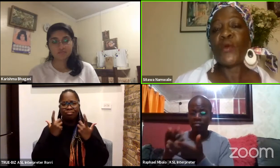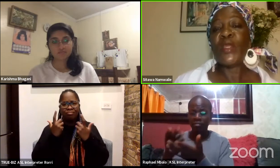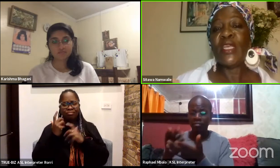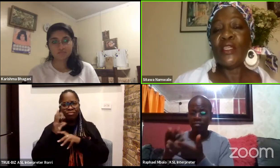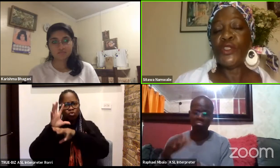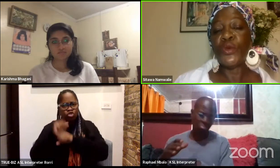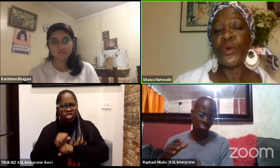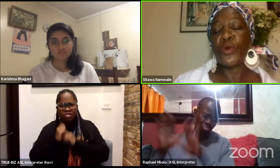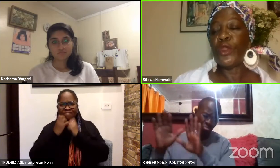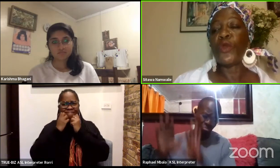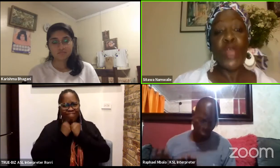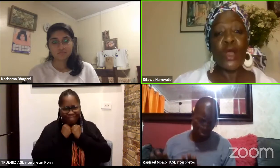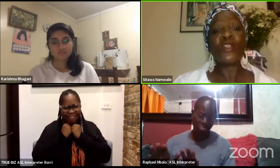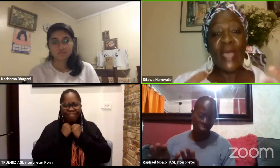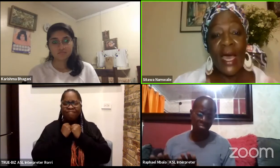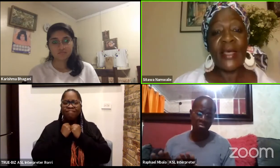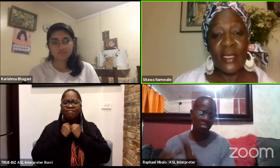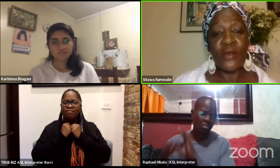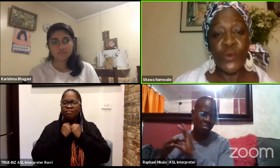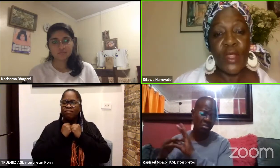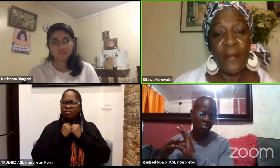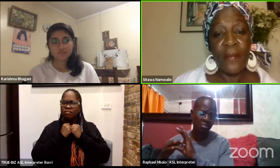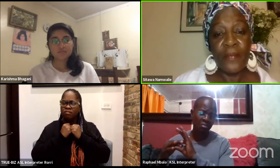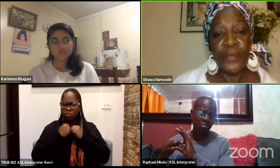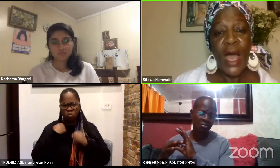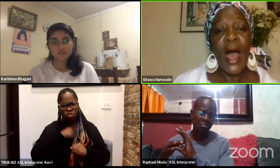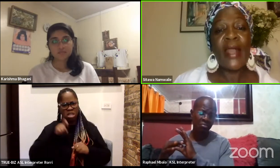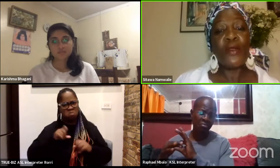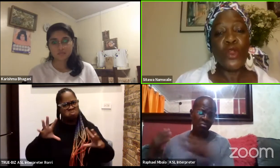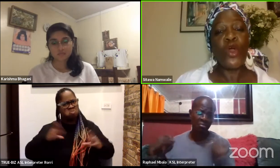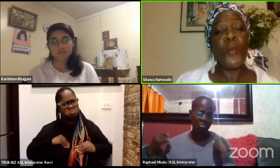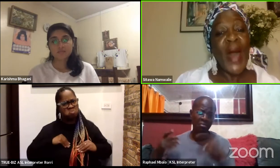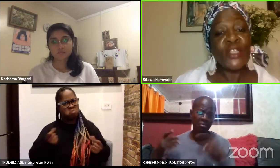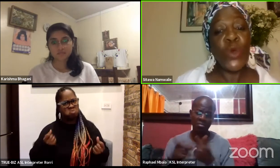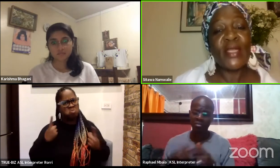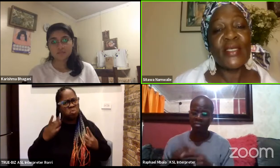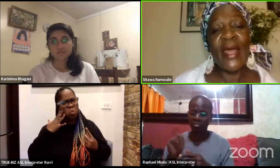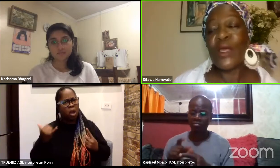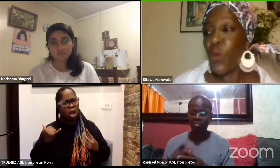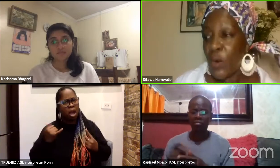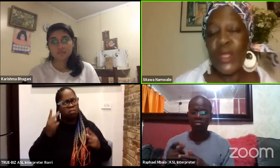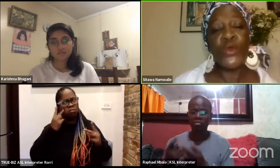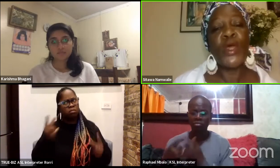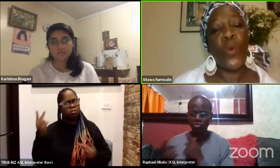and we need to reconcile ourselves with them and go back to understanding, what are we doing?